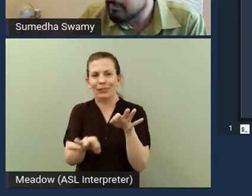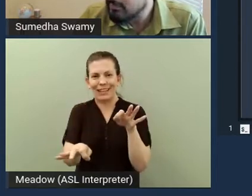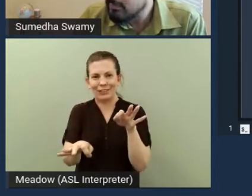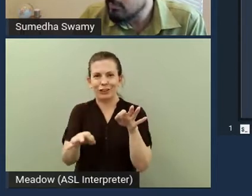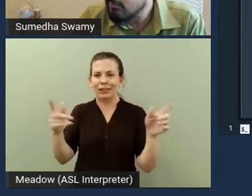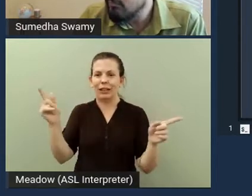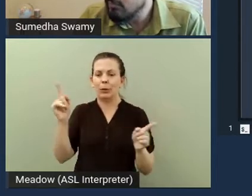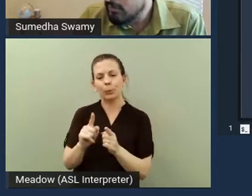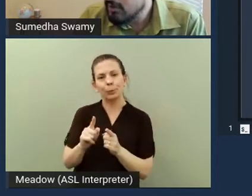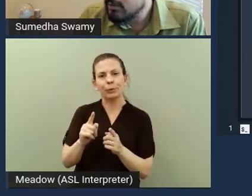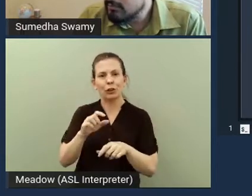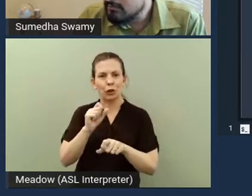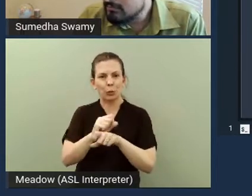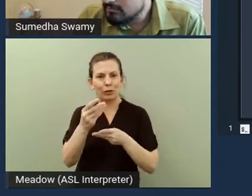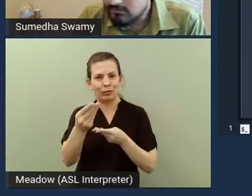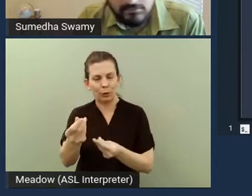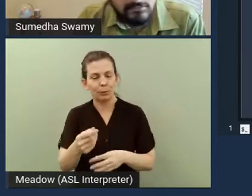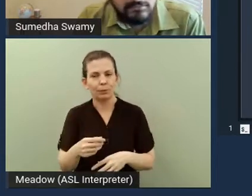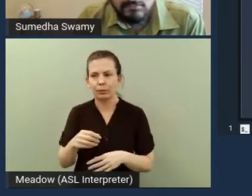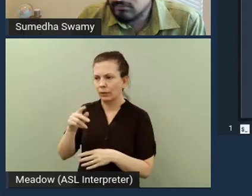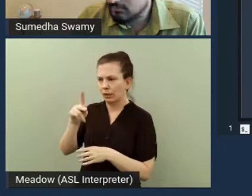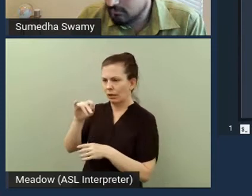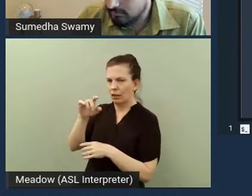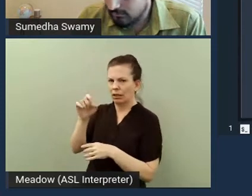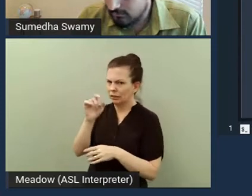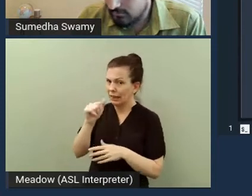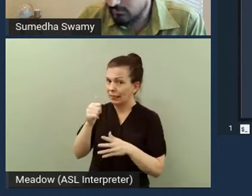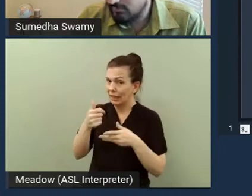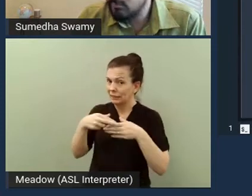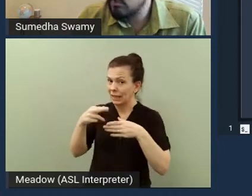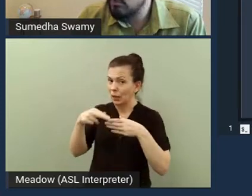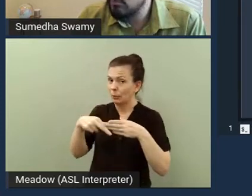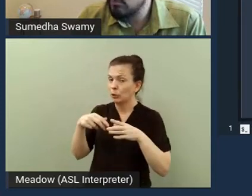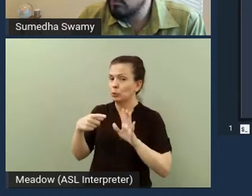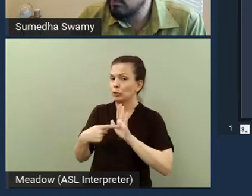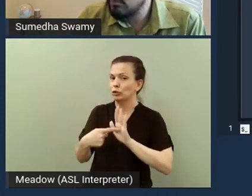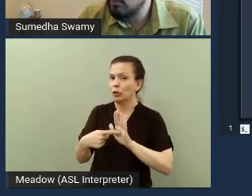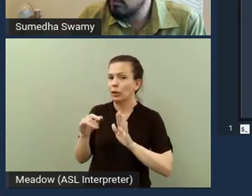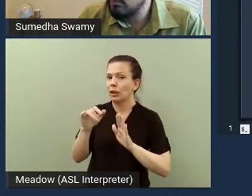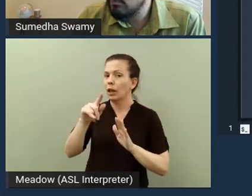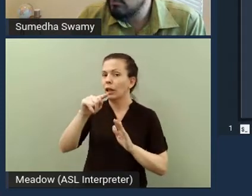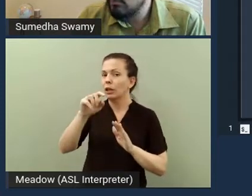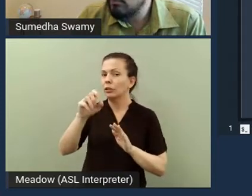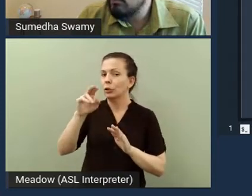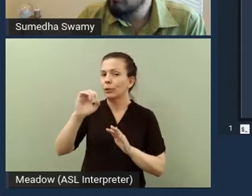And this is the output of what would normally be shown in something like a terminal or something then,